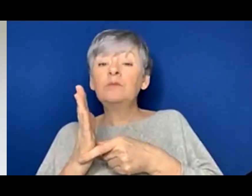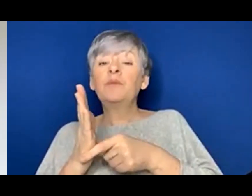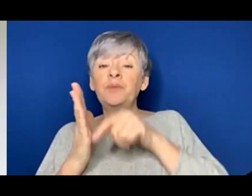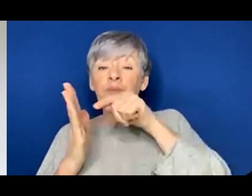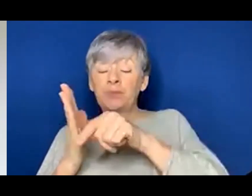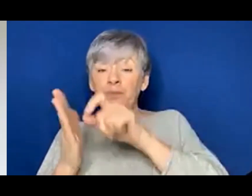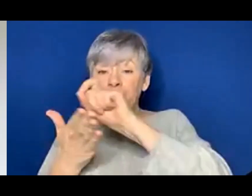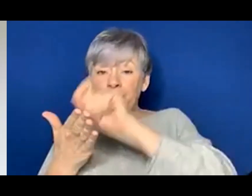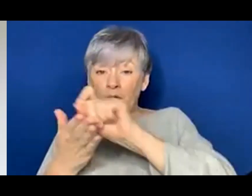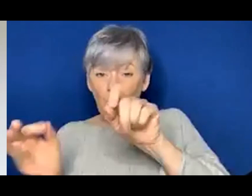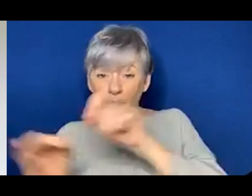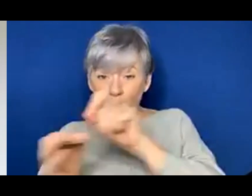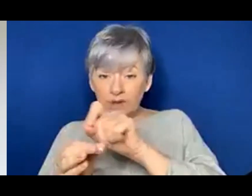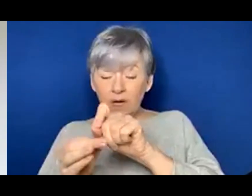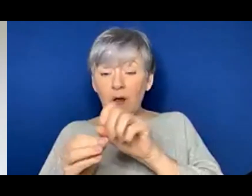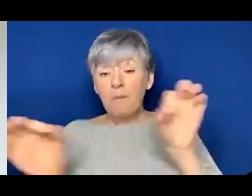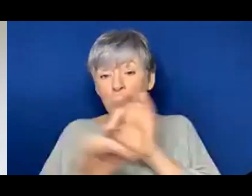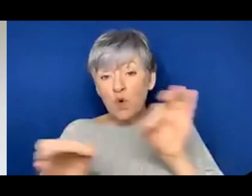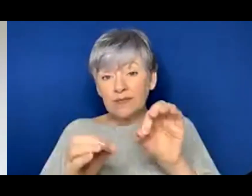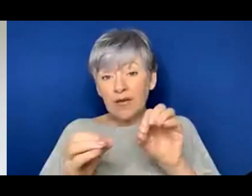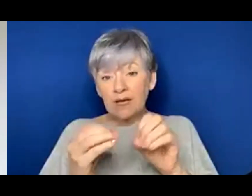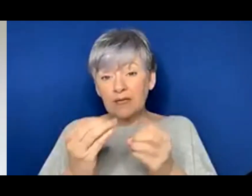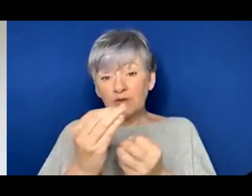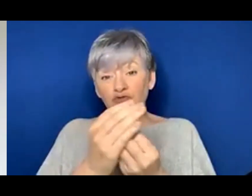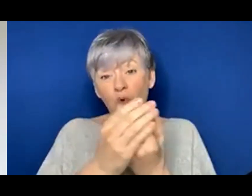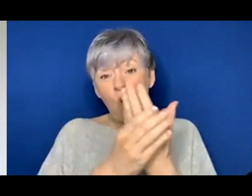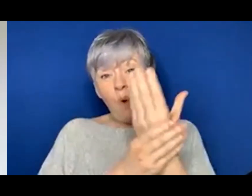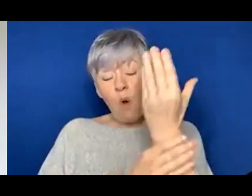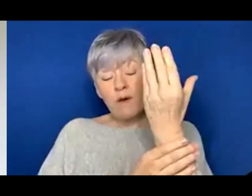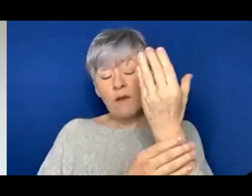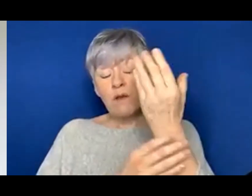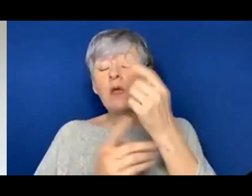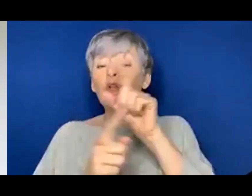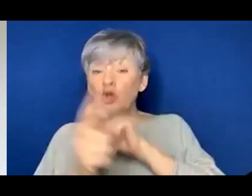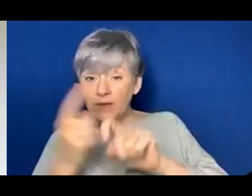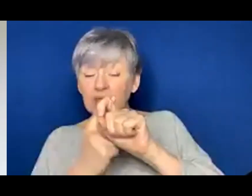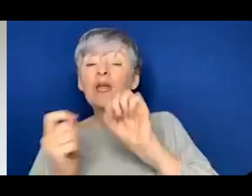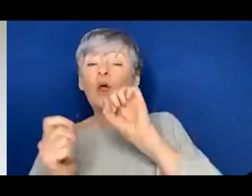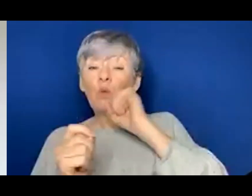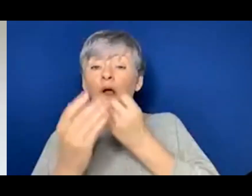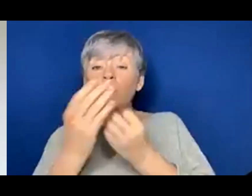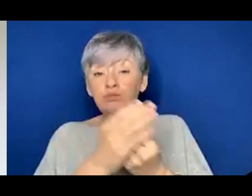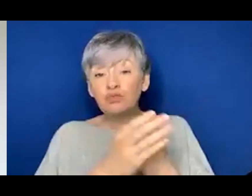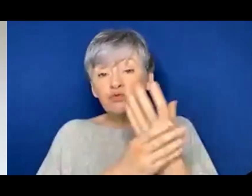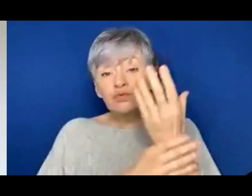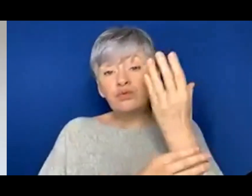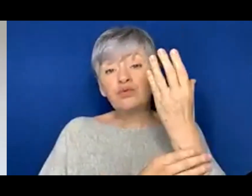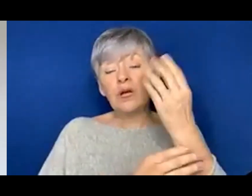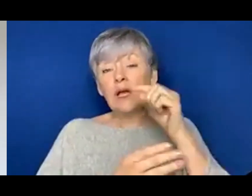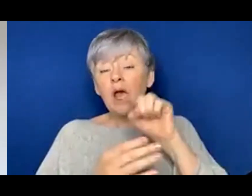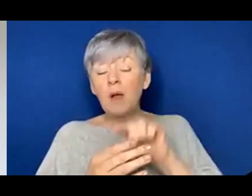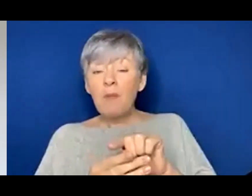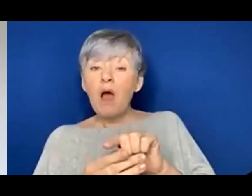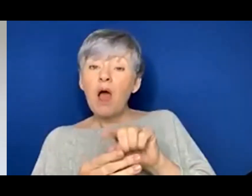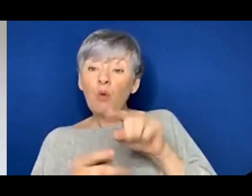and so the community is going to grow but the question is, are we going to allow the community